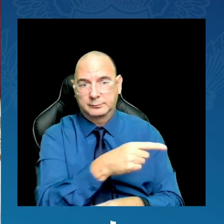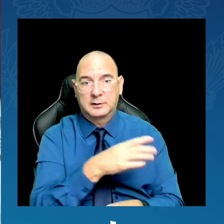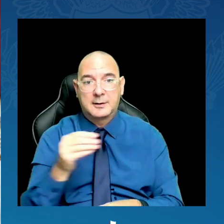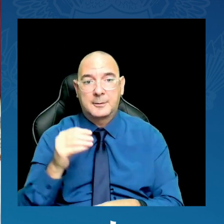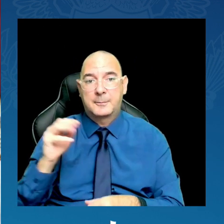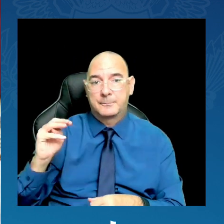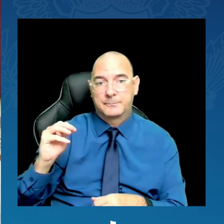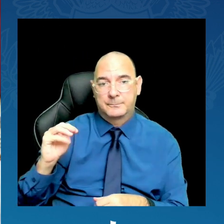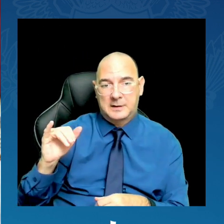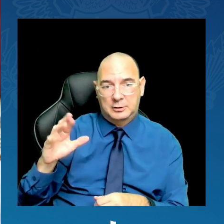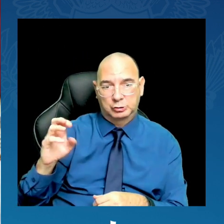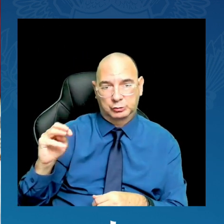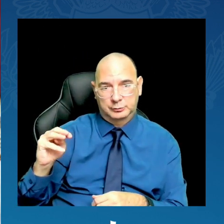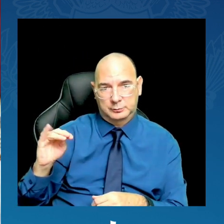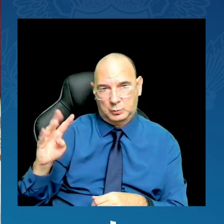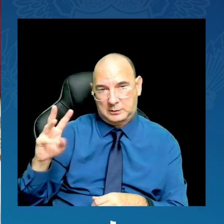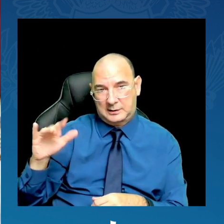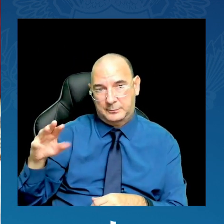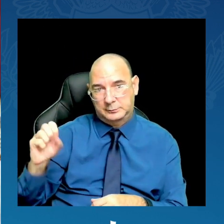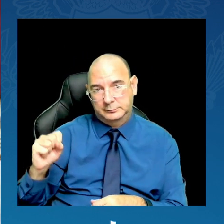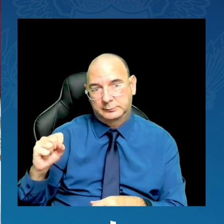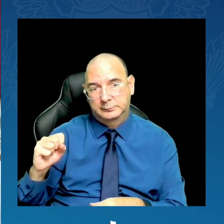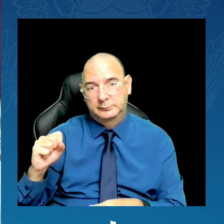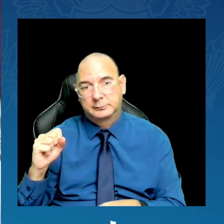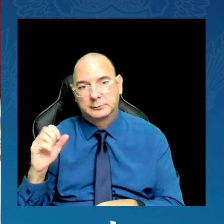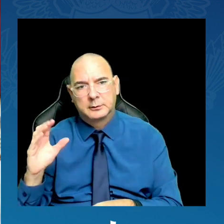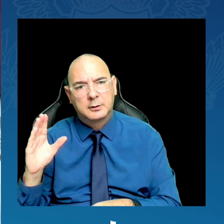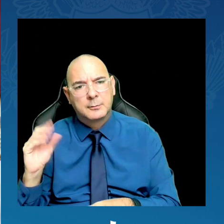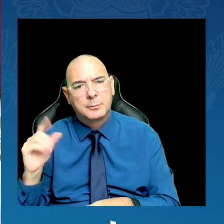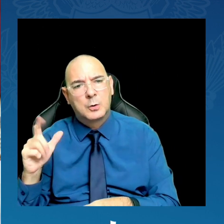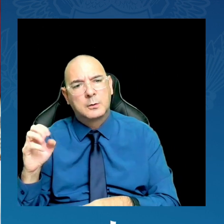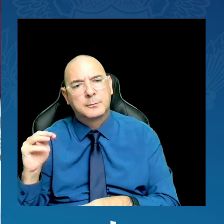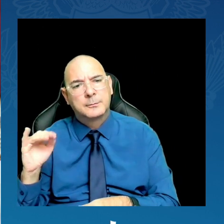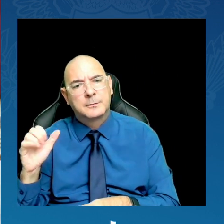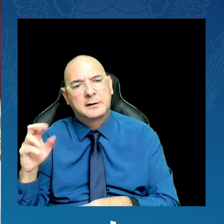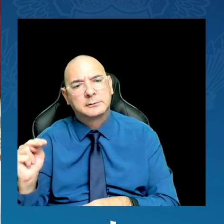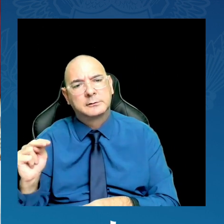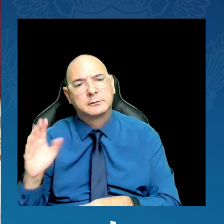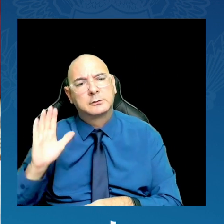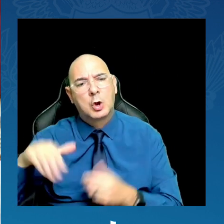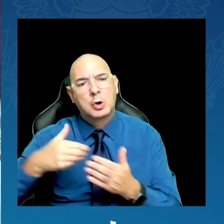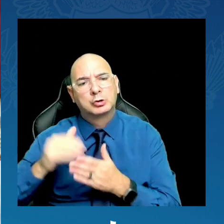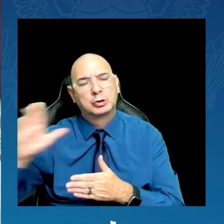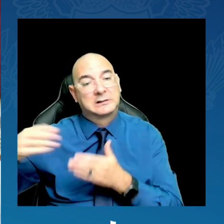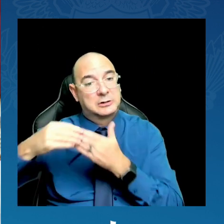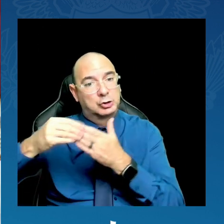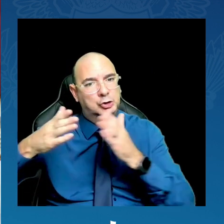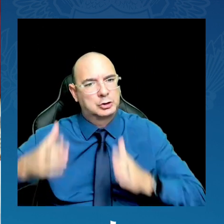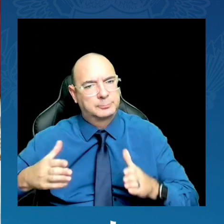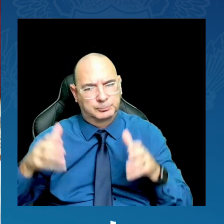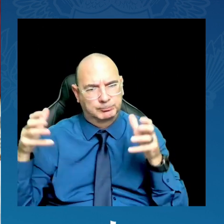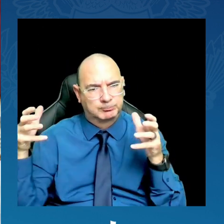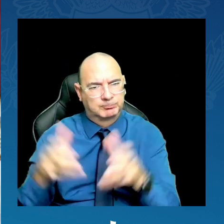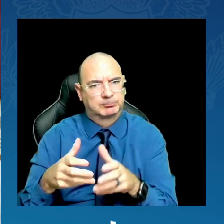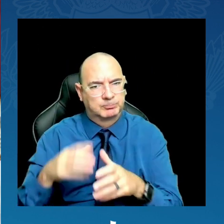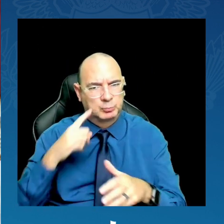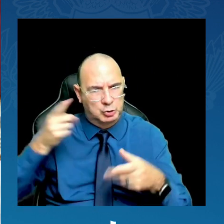who is FAA leader in commercial space for all their leadership in putting this agreement together. I finally want to say that we're looking ahead